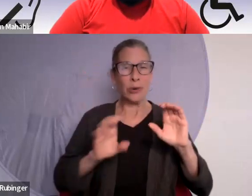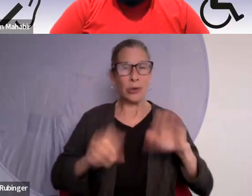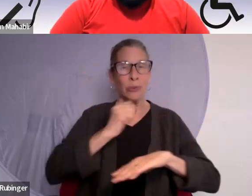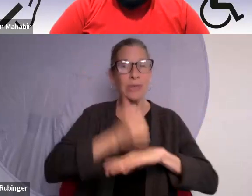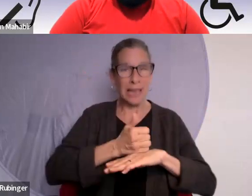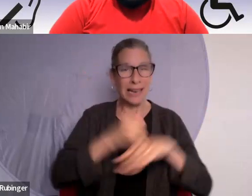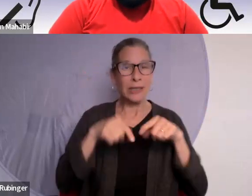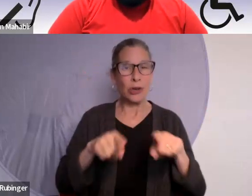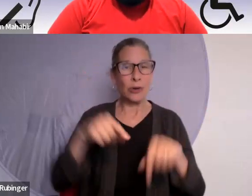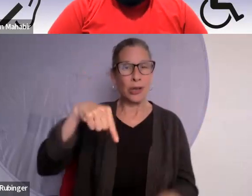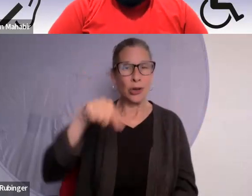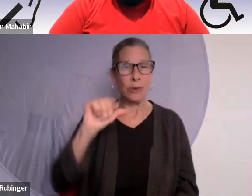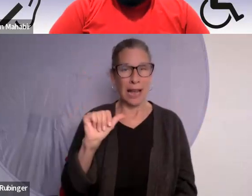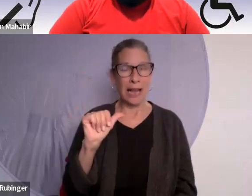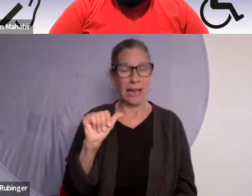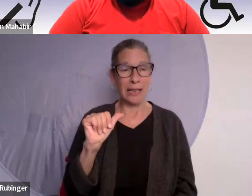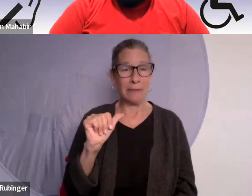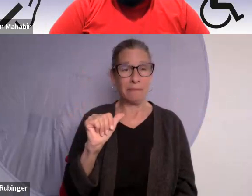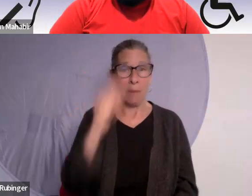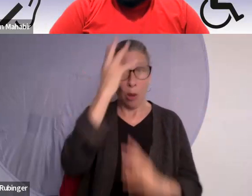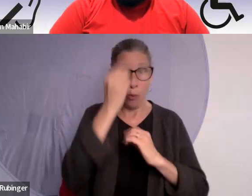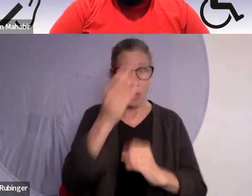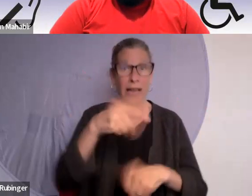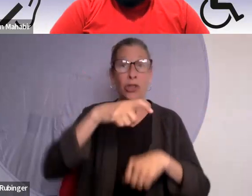the Q&A will let you know when it's time to speak for